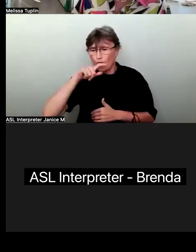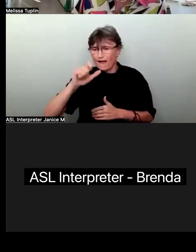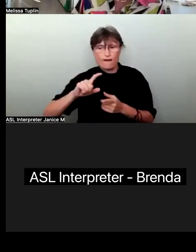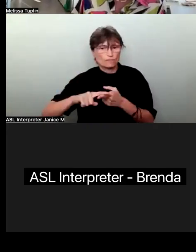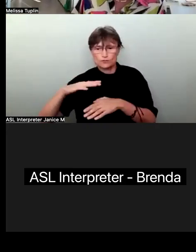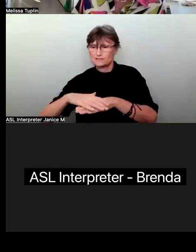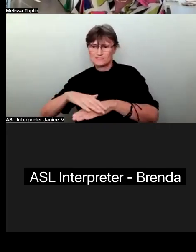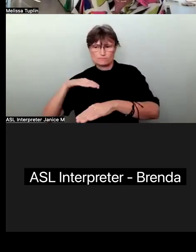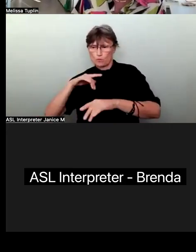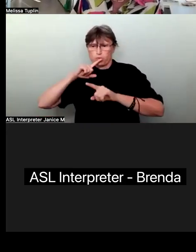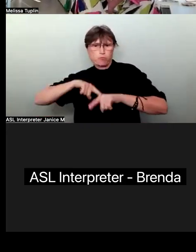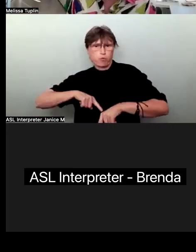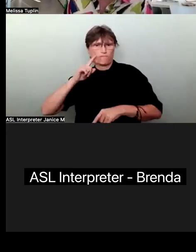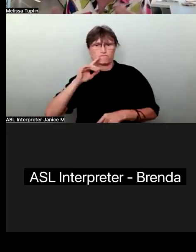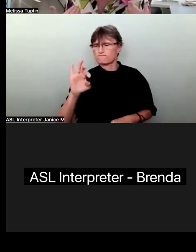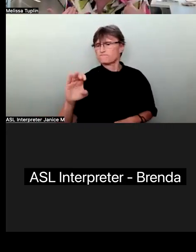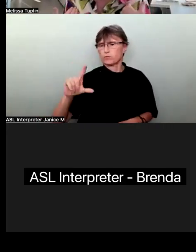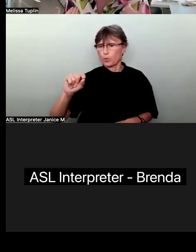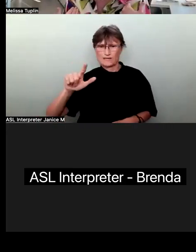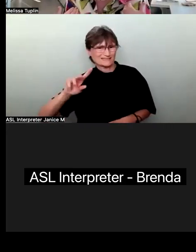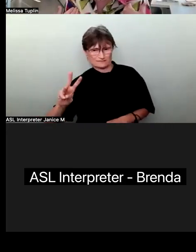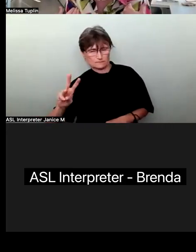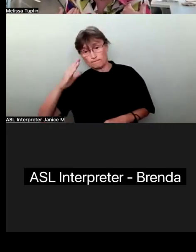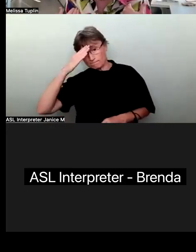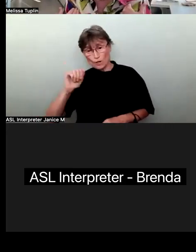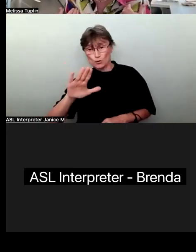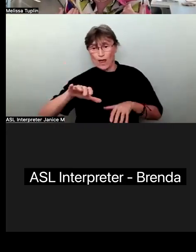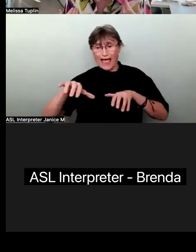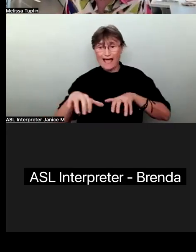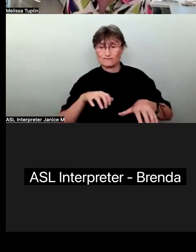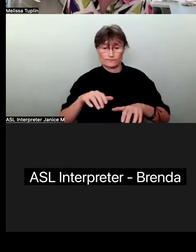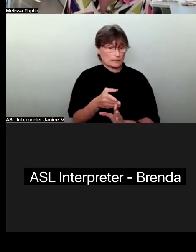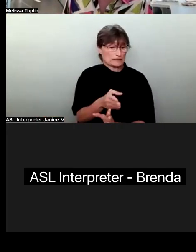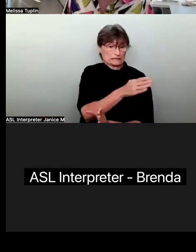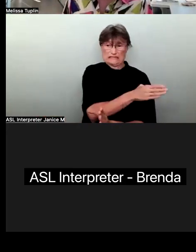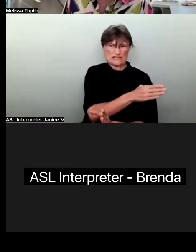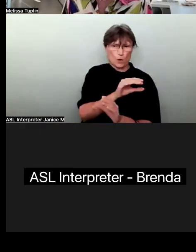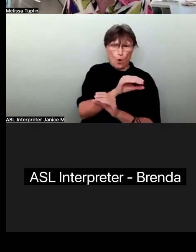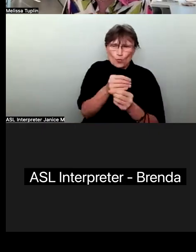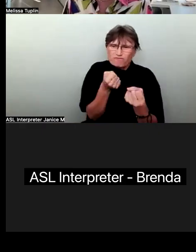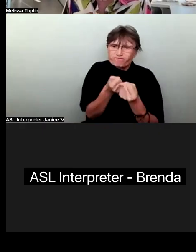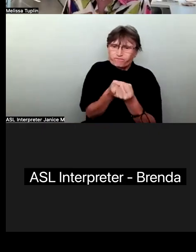next February ’26 because your activity this year was not funded by us. So your 2026 funds,